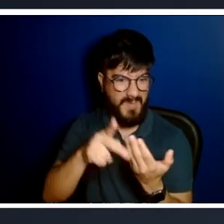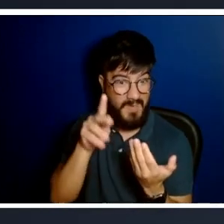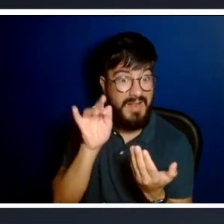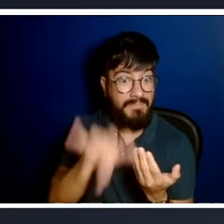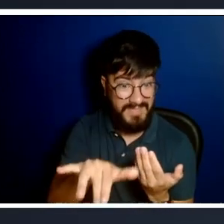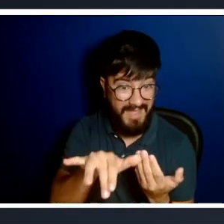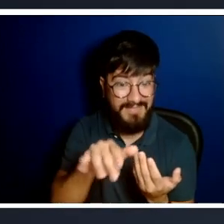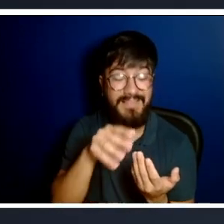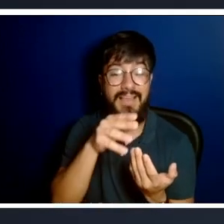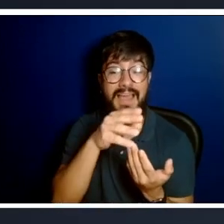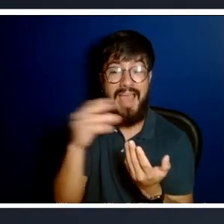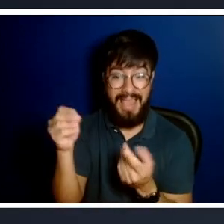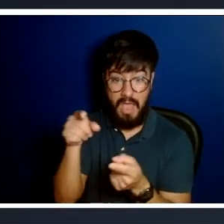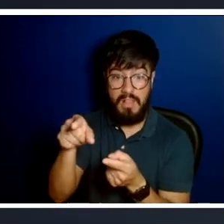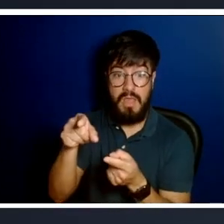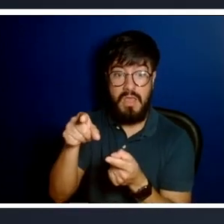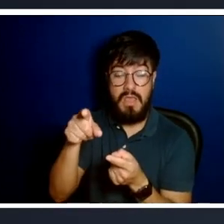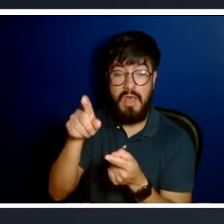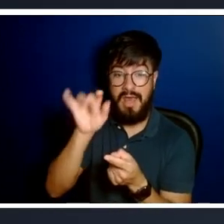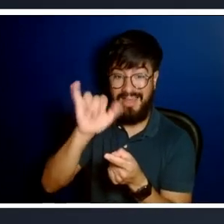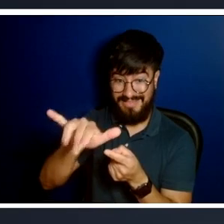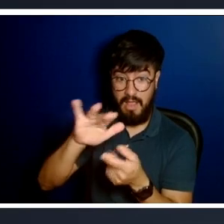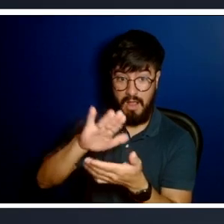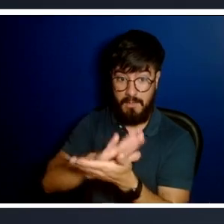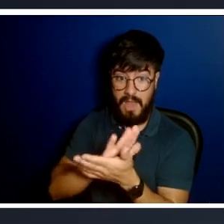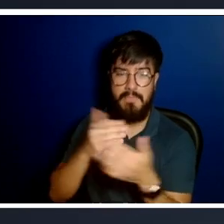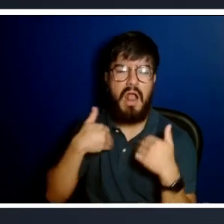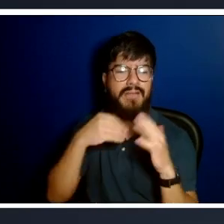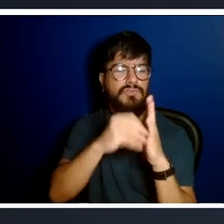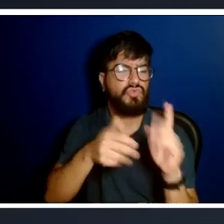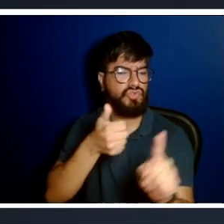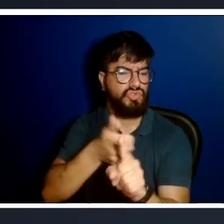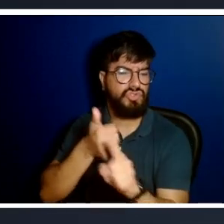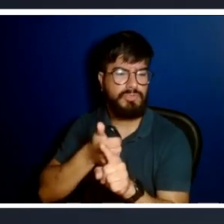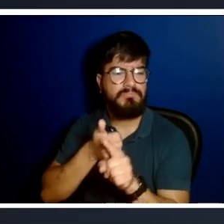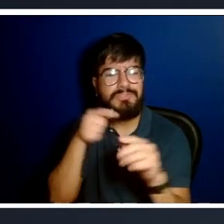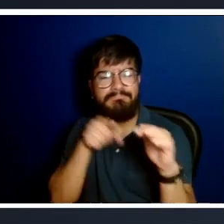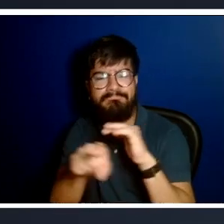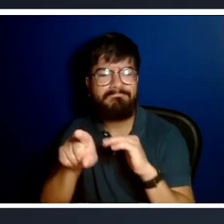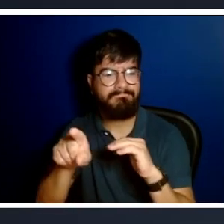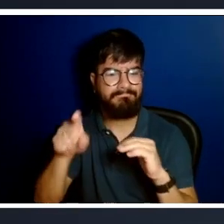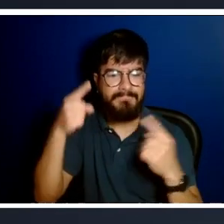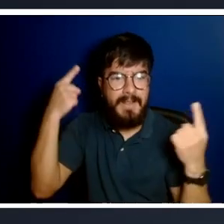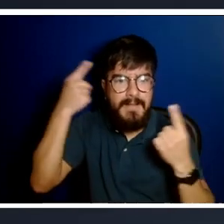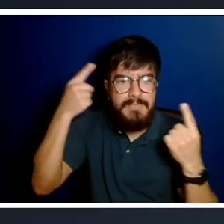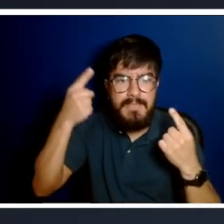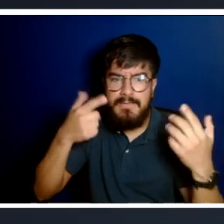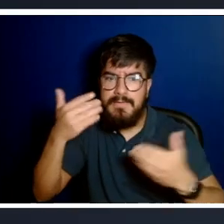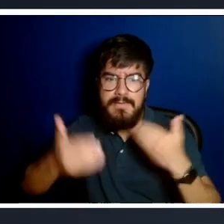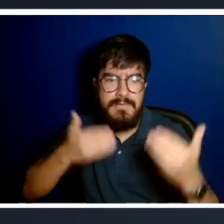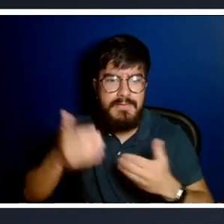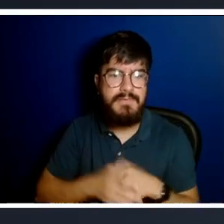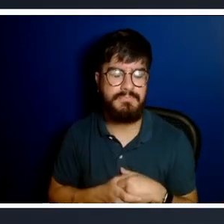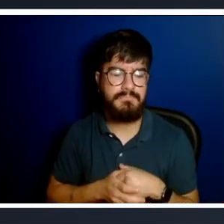this rainforest bingo. You'll have the students explore their senses. Our post activity like the